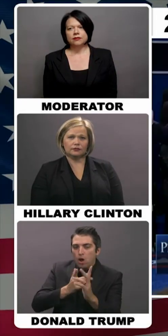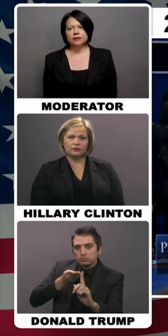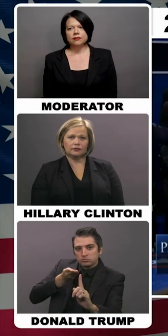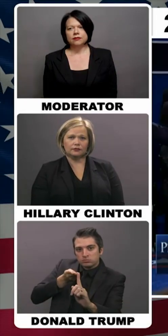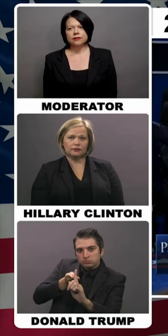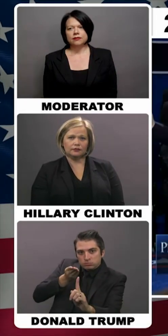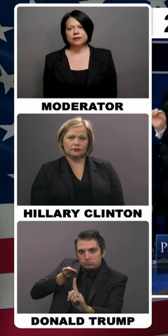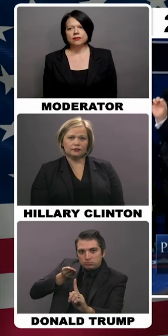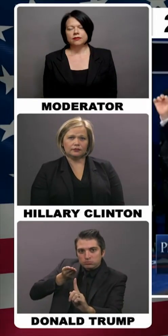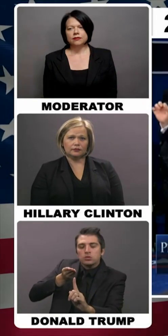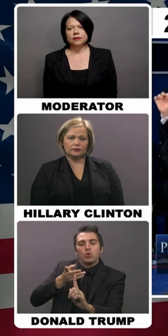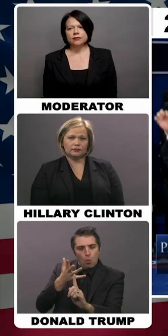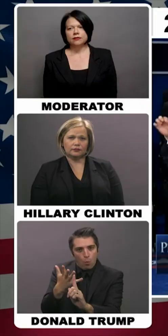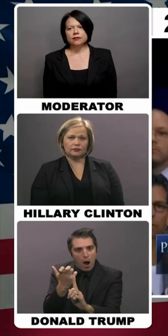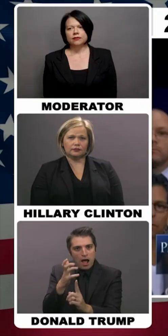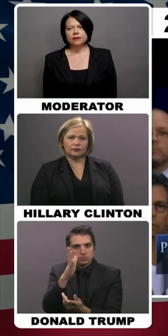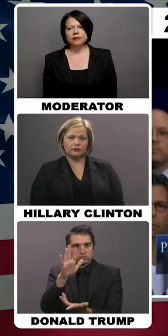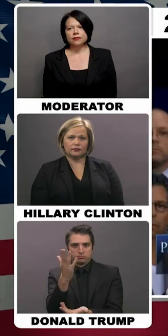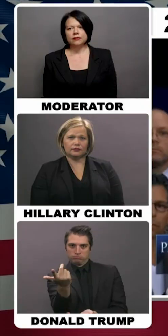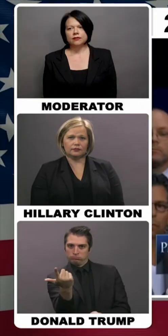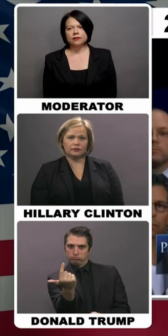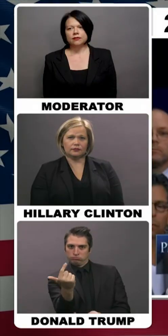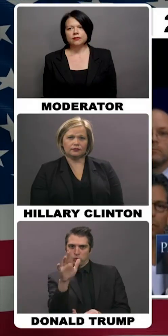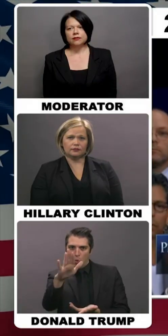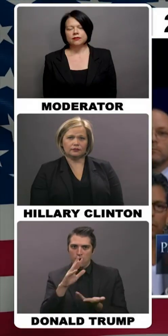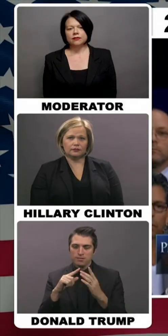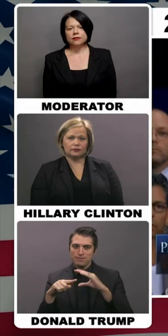And I'll be honest, I am so disappointed in congressmen,